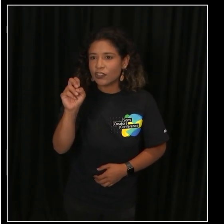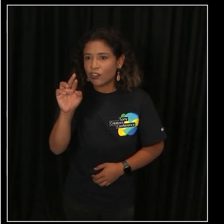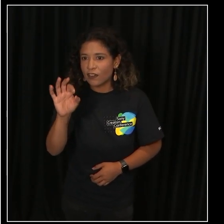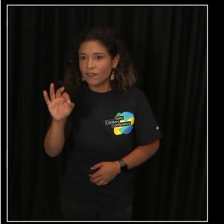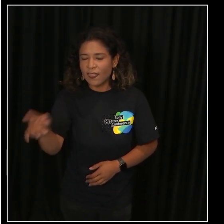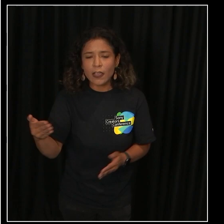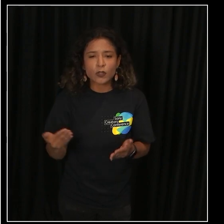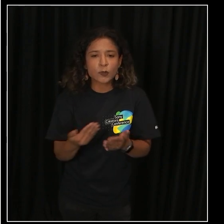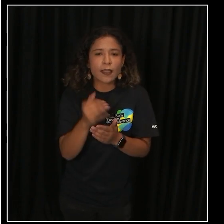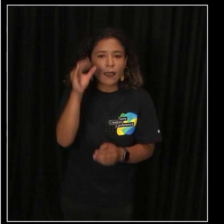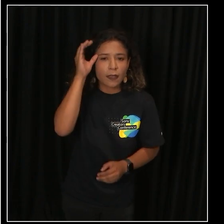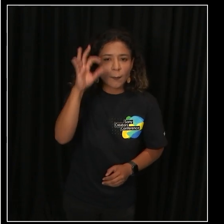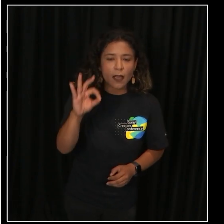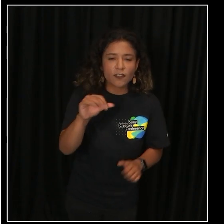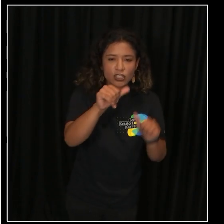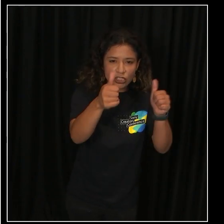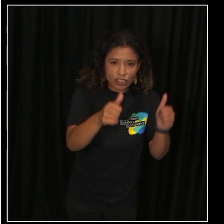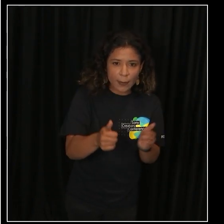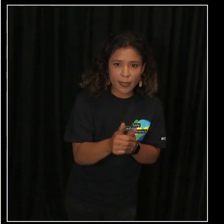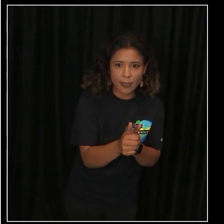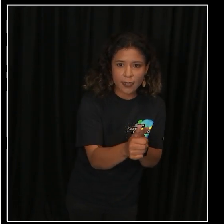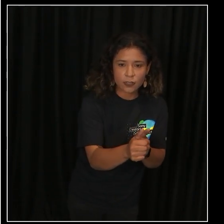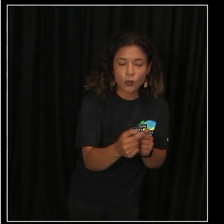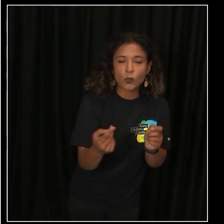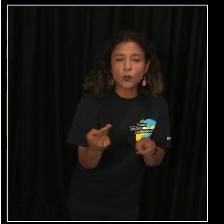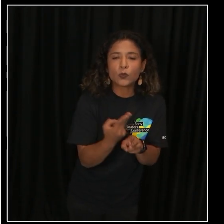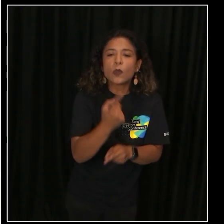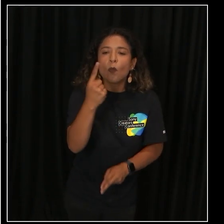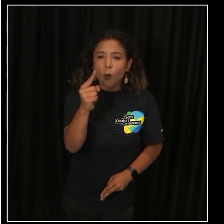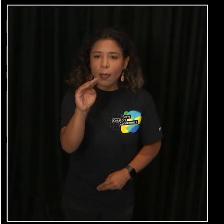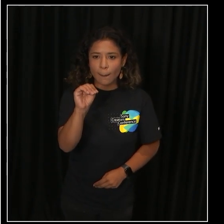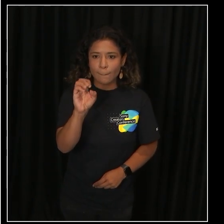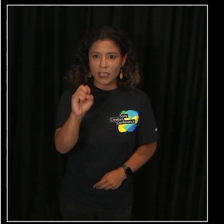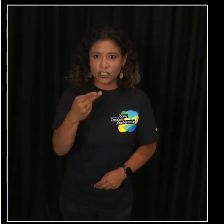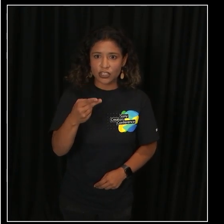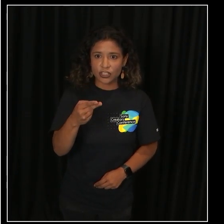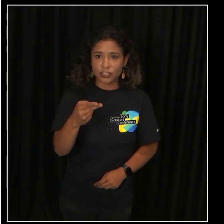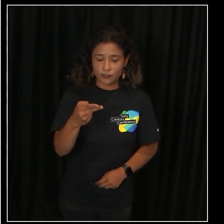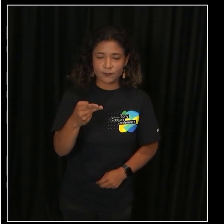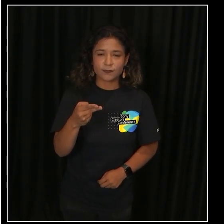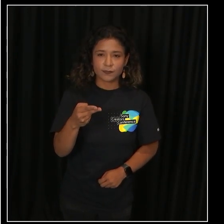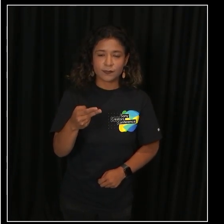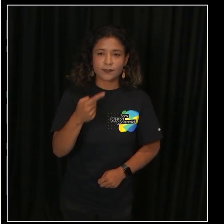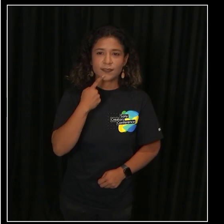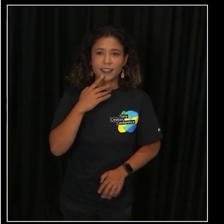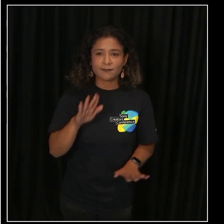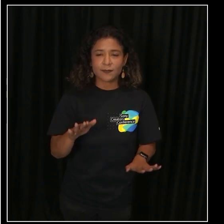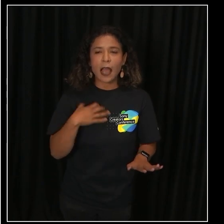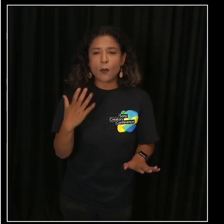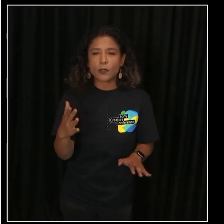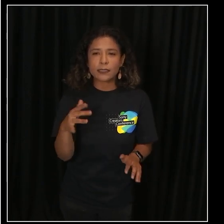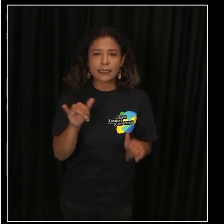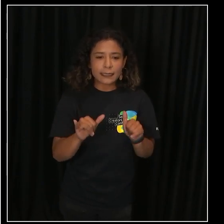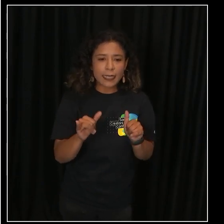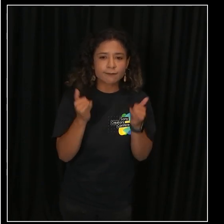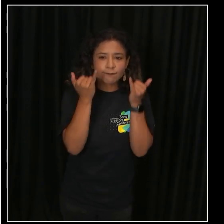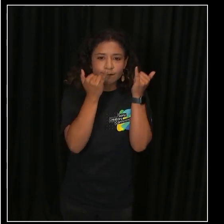shape guidance using a single mesh. And rather than being a safe zone in a positive zone, it was just like, "Hey, I want you to stay around the this surface.